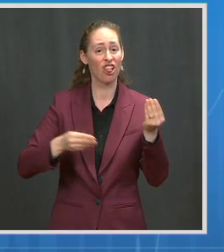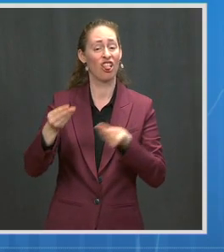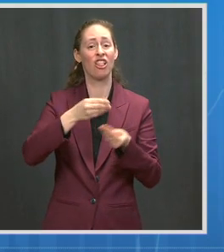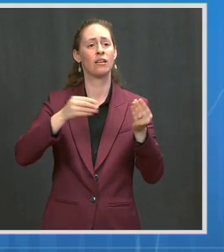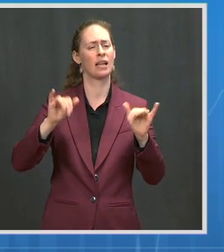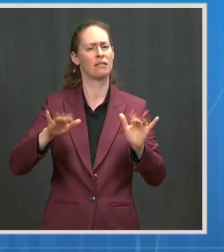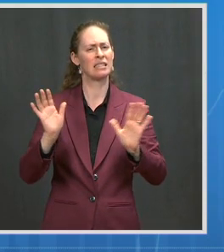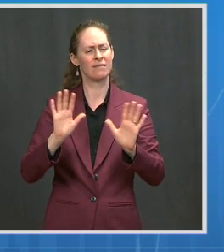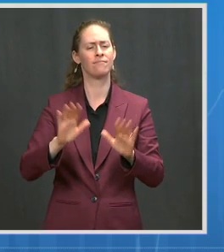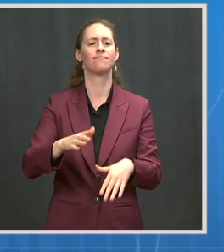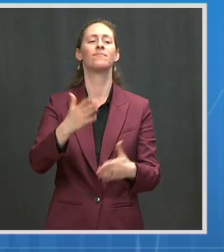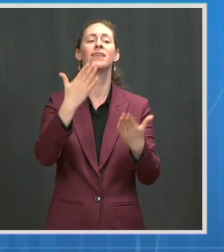and have a great day.